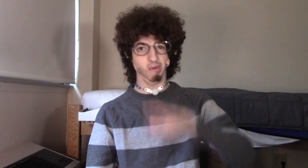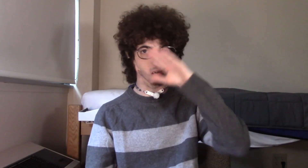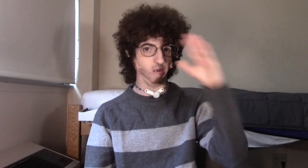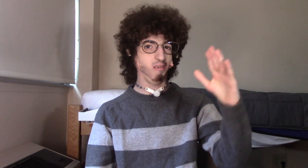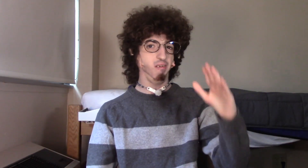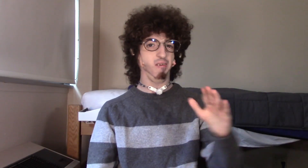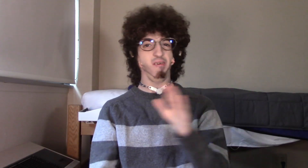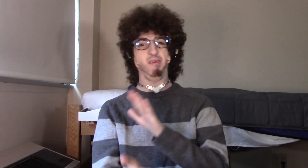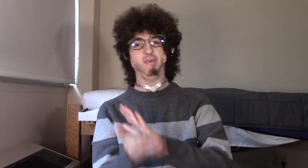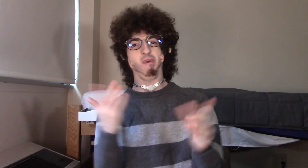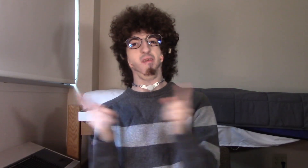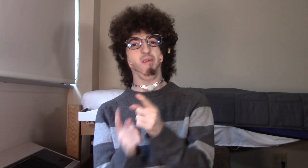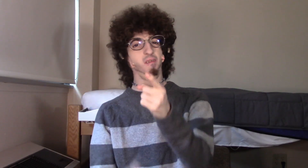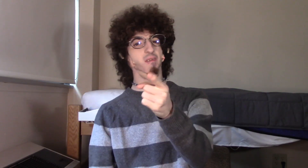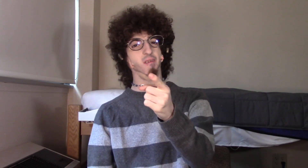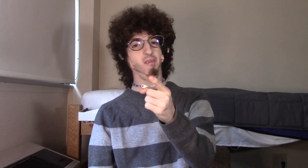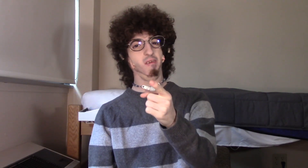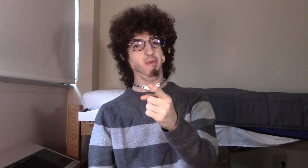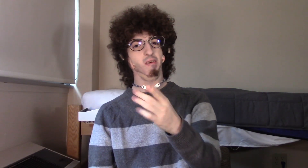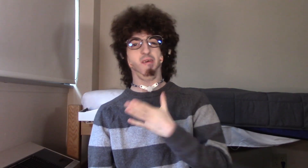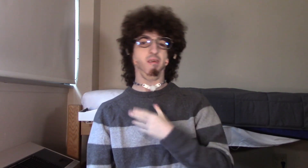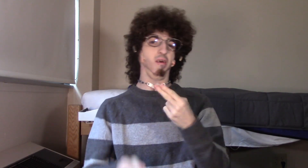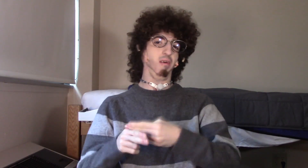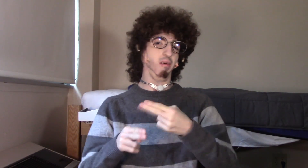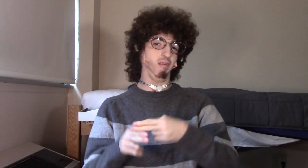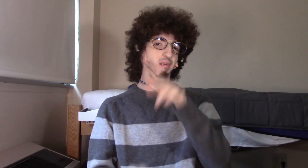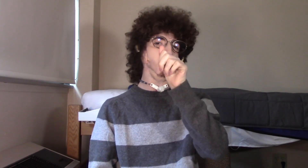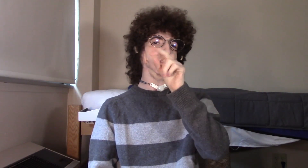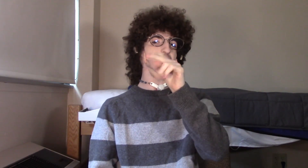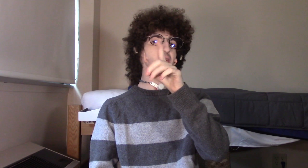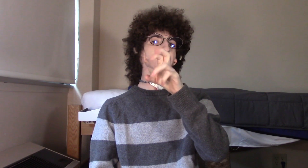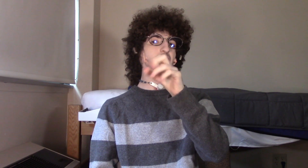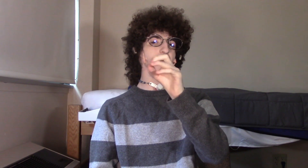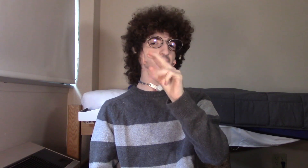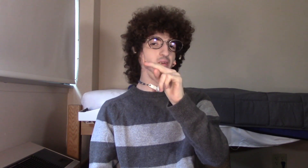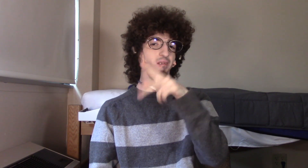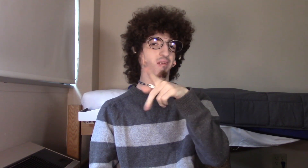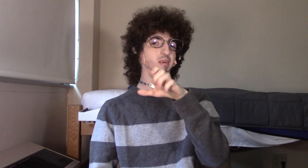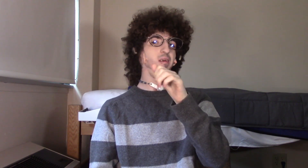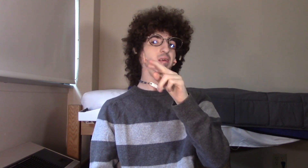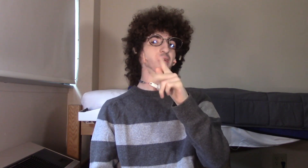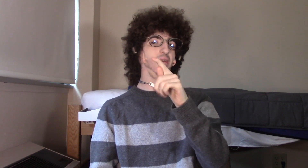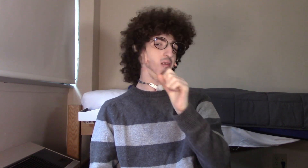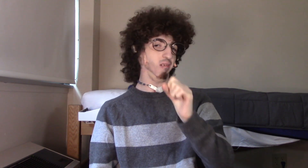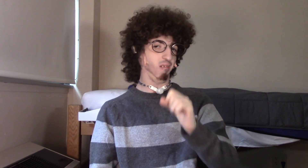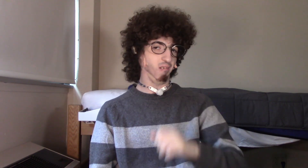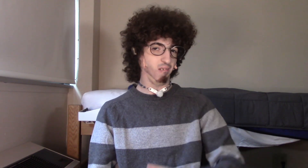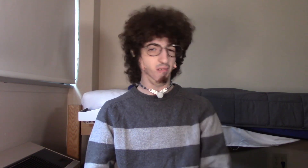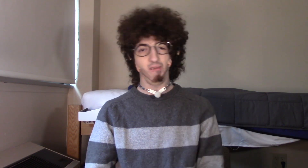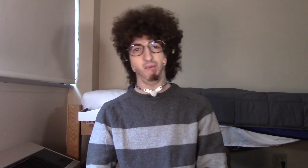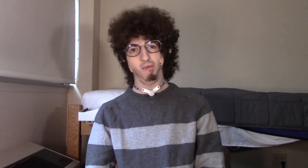Hi, nice to meet you. My name is Anderson Pleasants